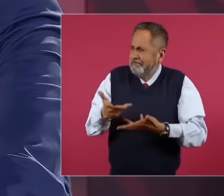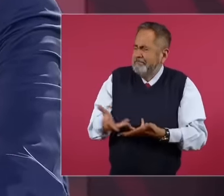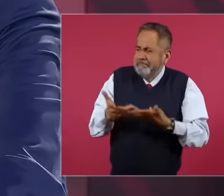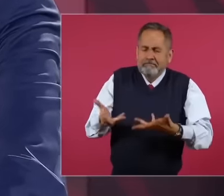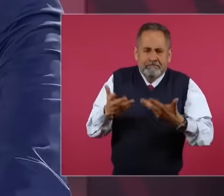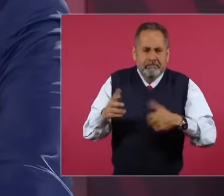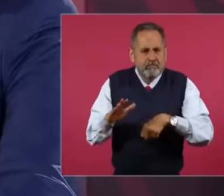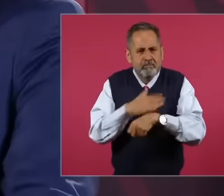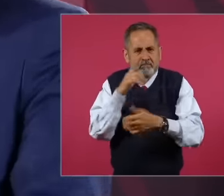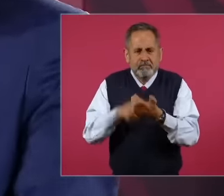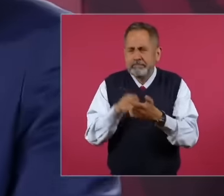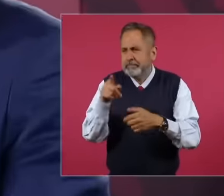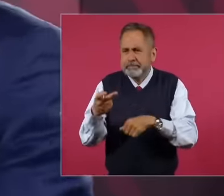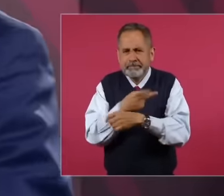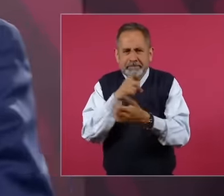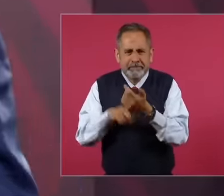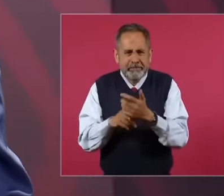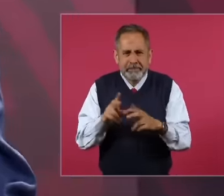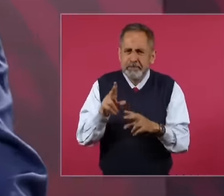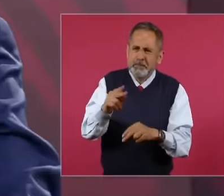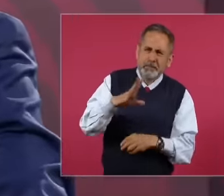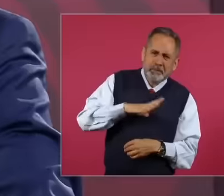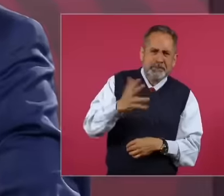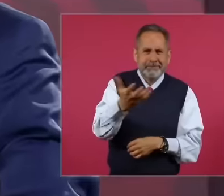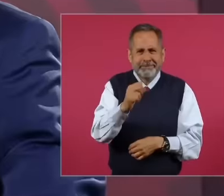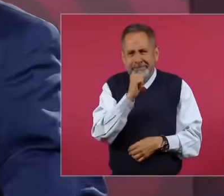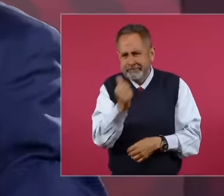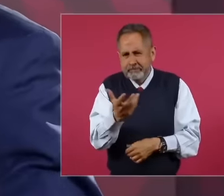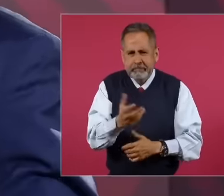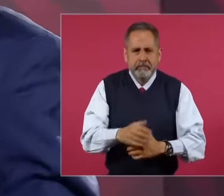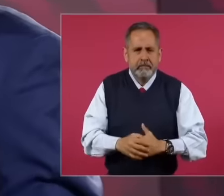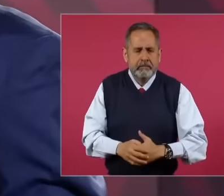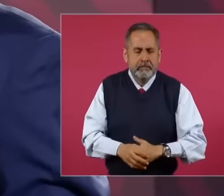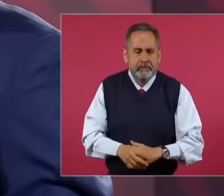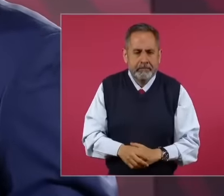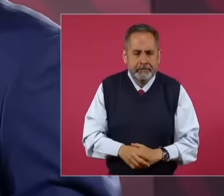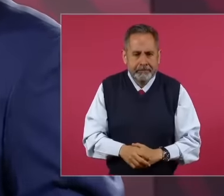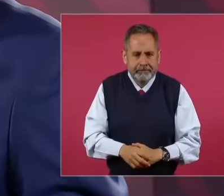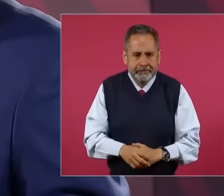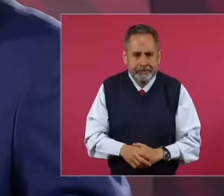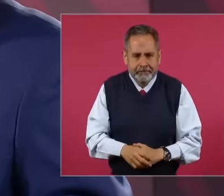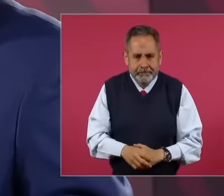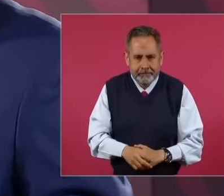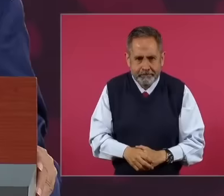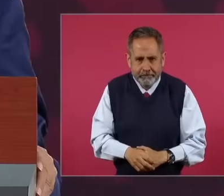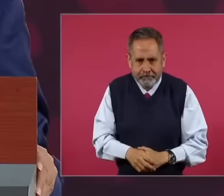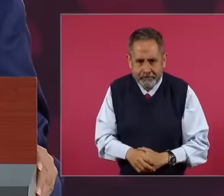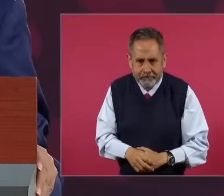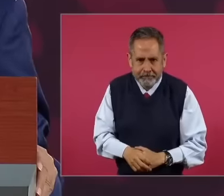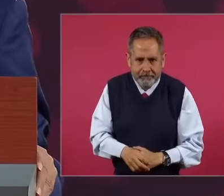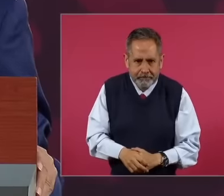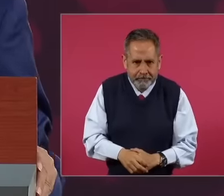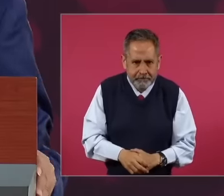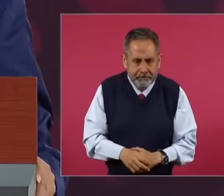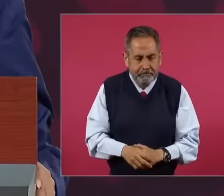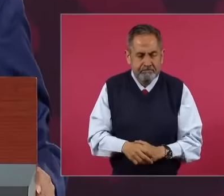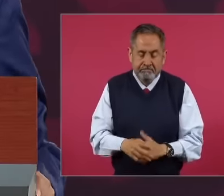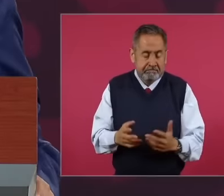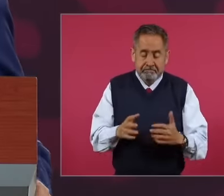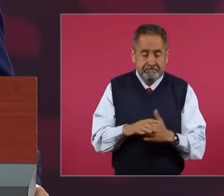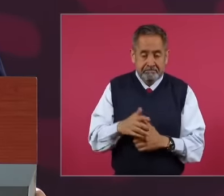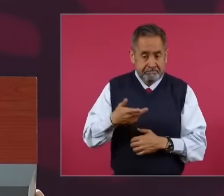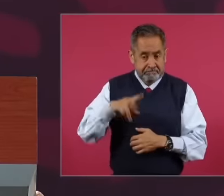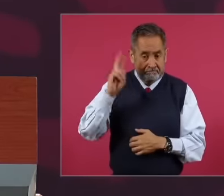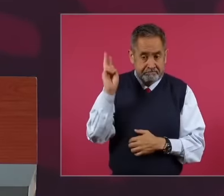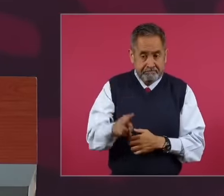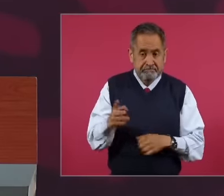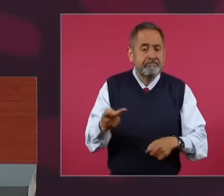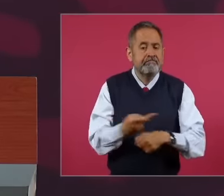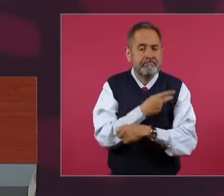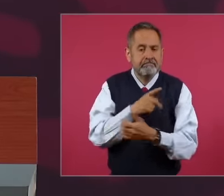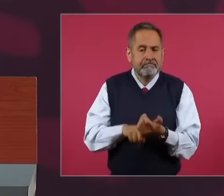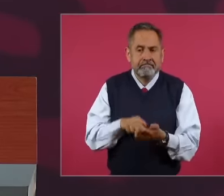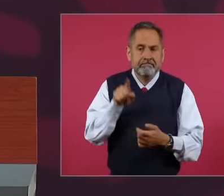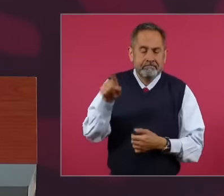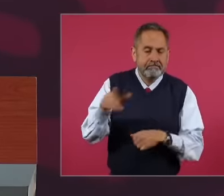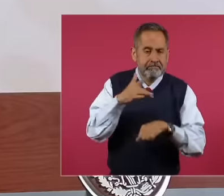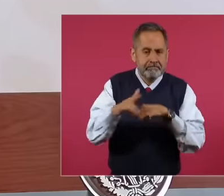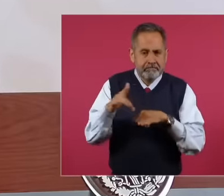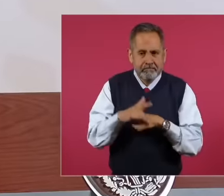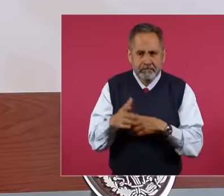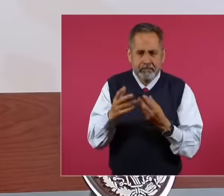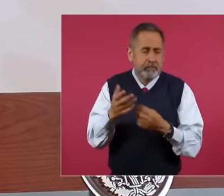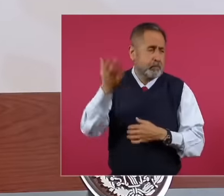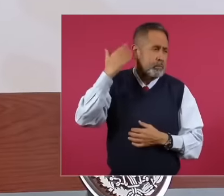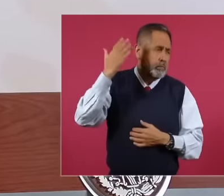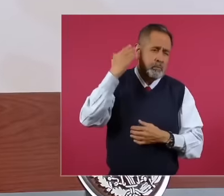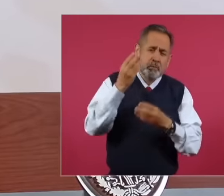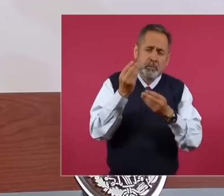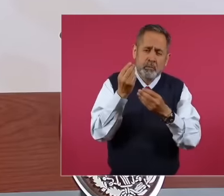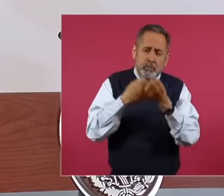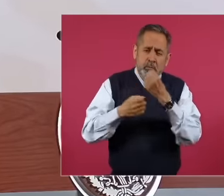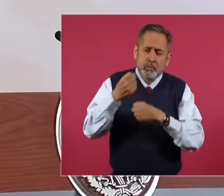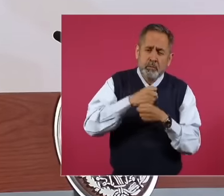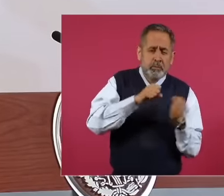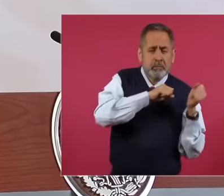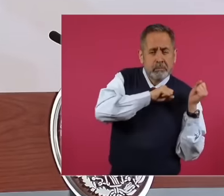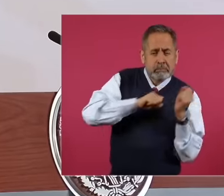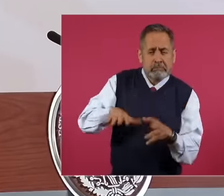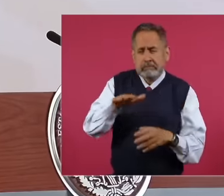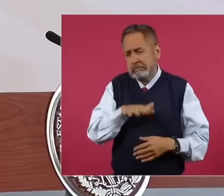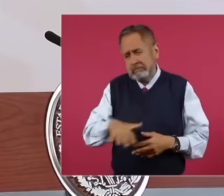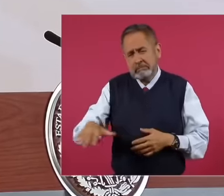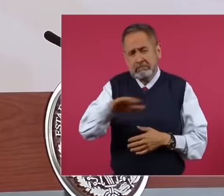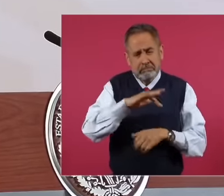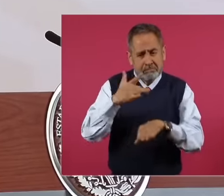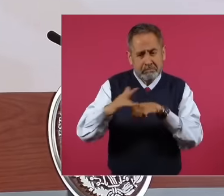why hadn't we done anything because the truth is that there was a lot of abandonment. It's not justifying ourselves